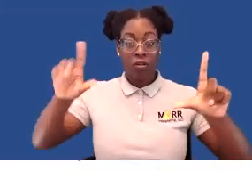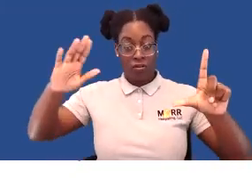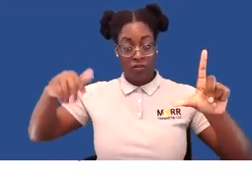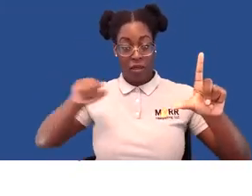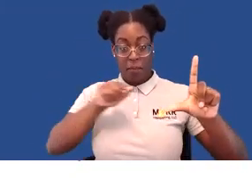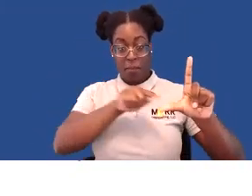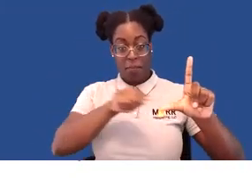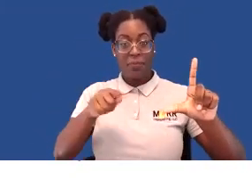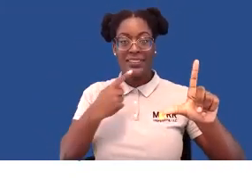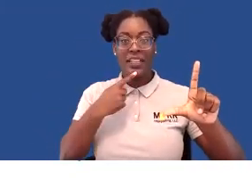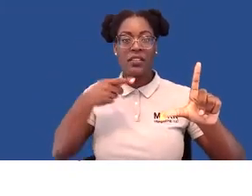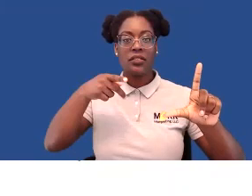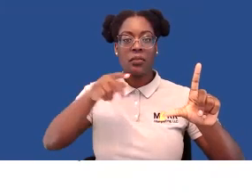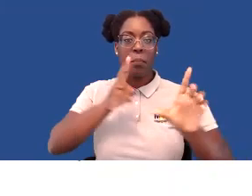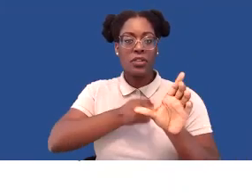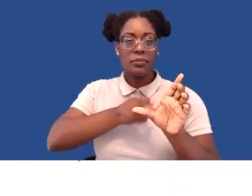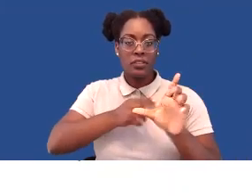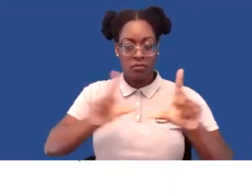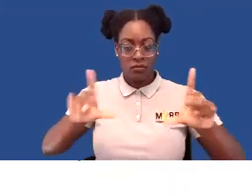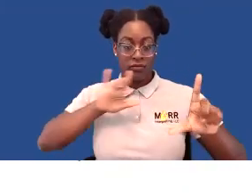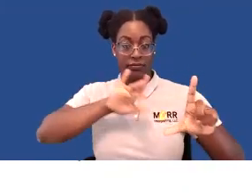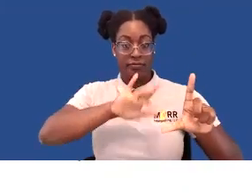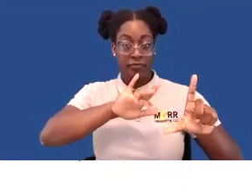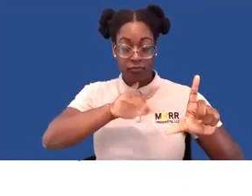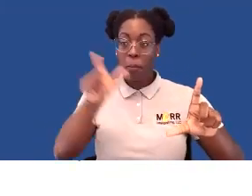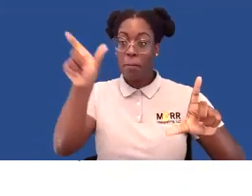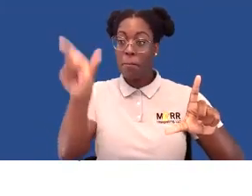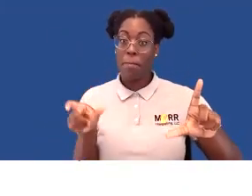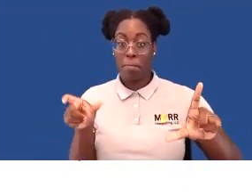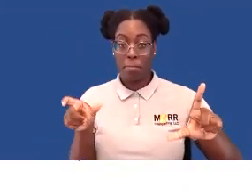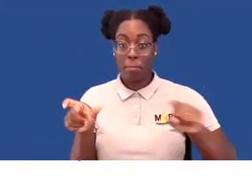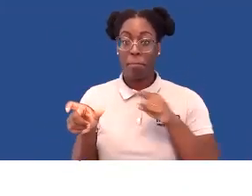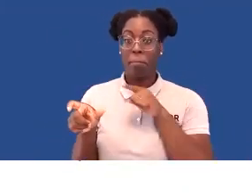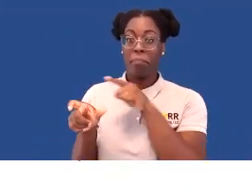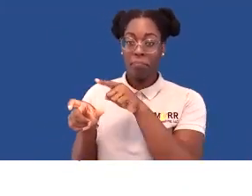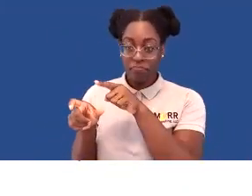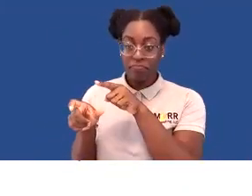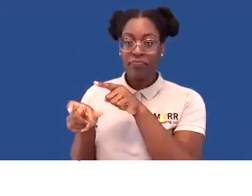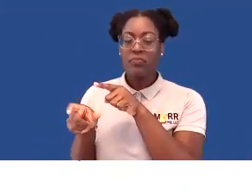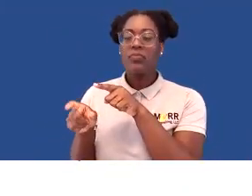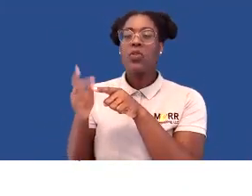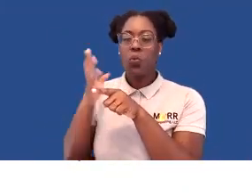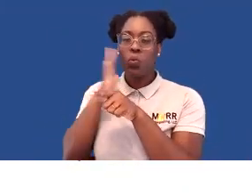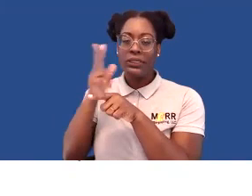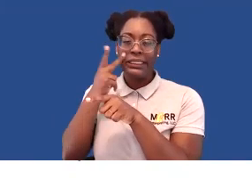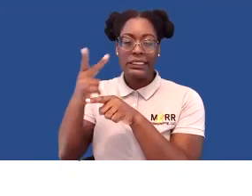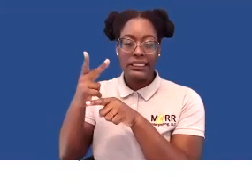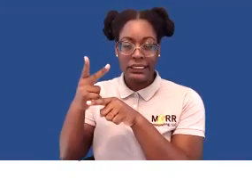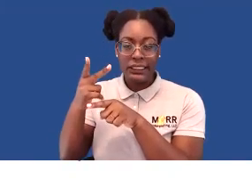This will make the participants panel appear on the right side of your screen and the "raise hand" icon is the first icon listed.